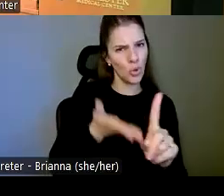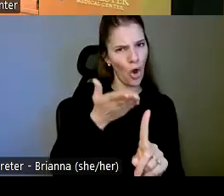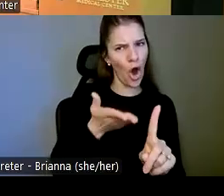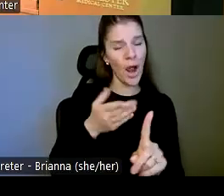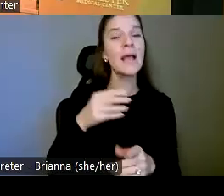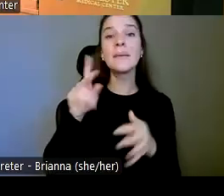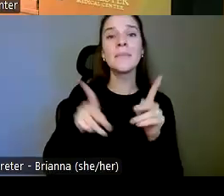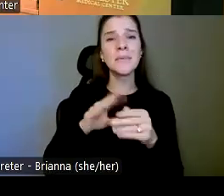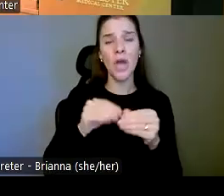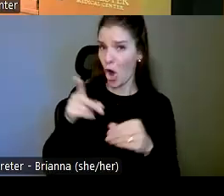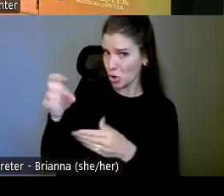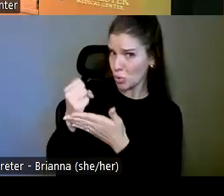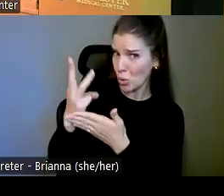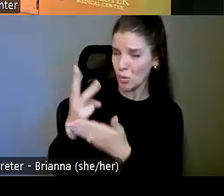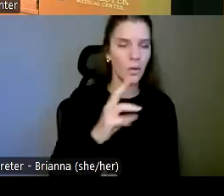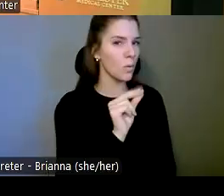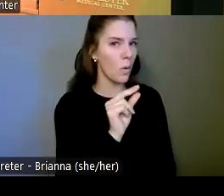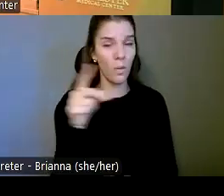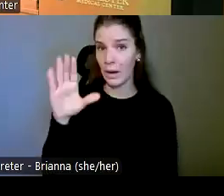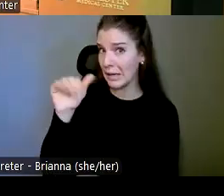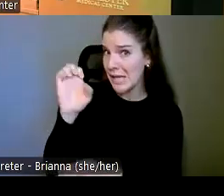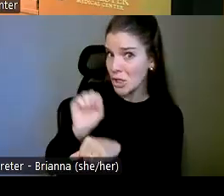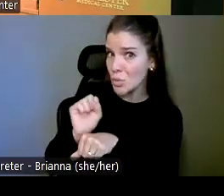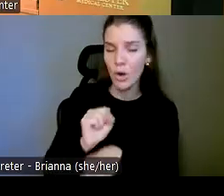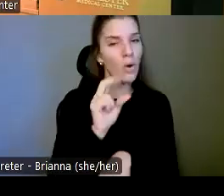worker? No you're not. Are you a case worker? No. Are you case are you a community health worker?